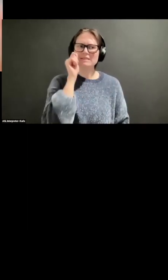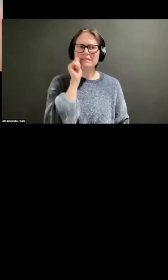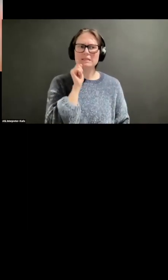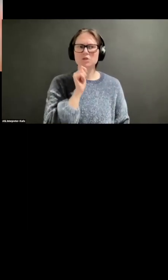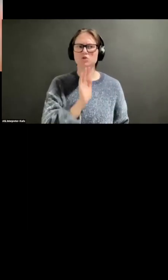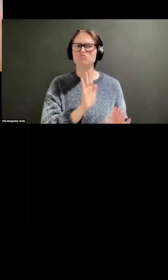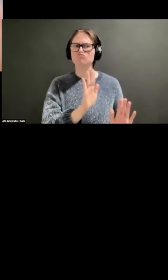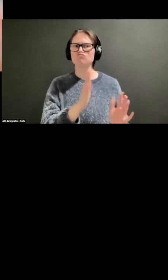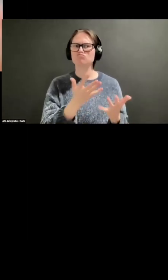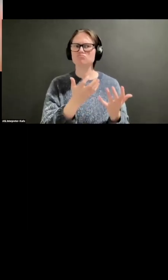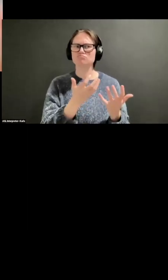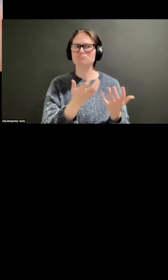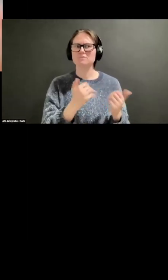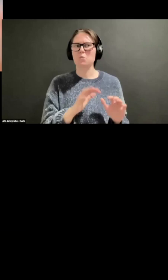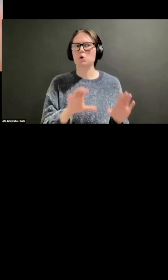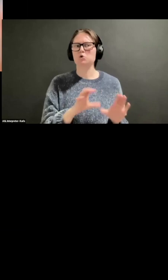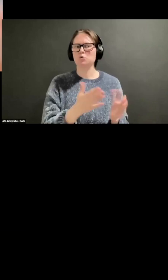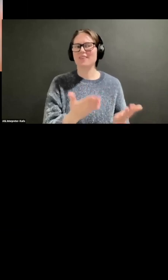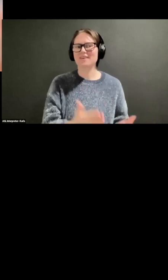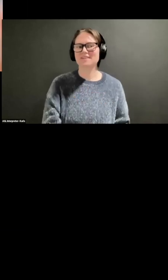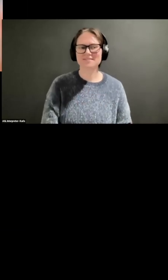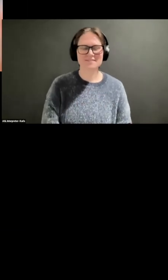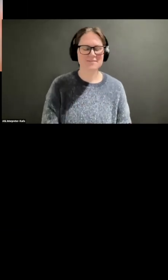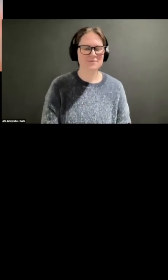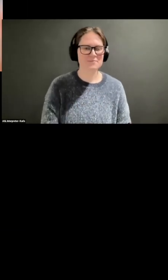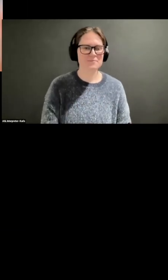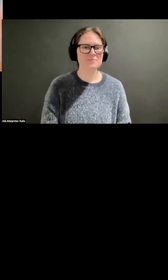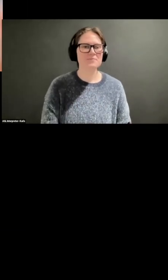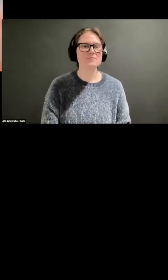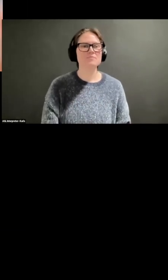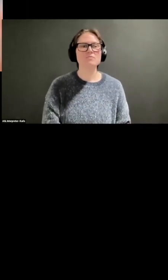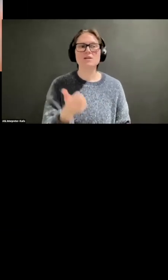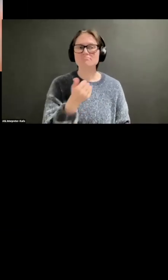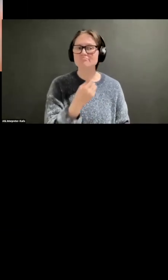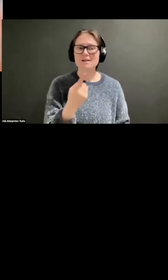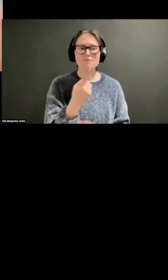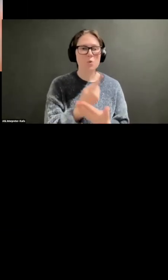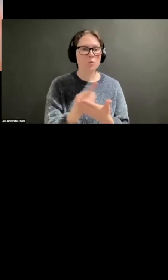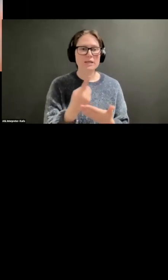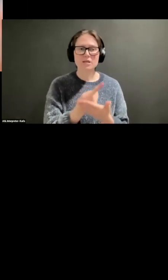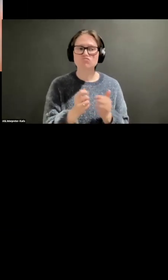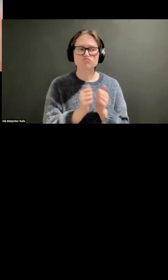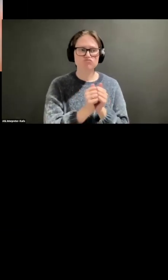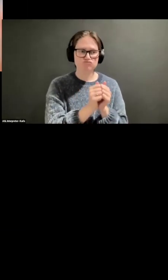things, and I spent several weeks with him like